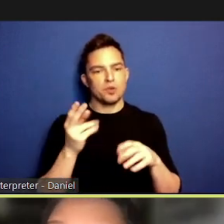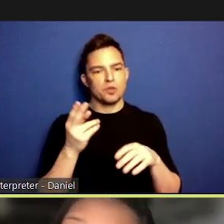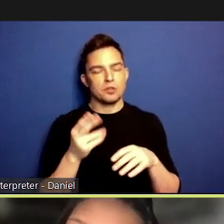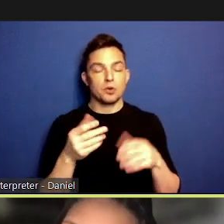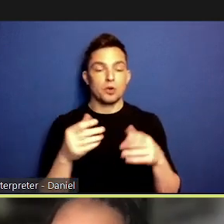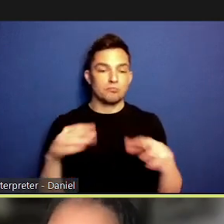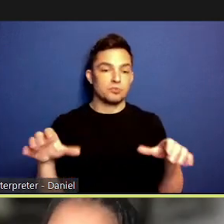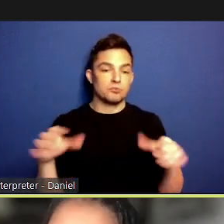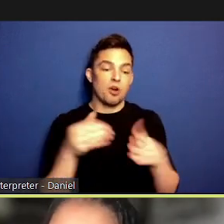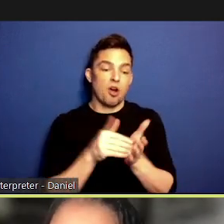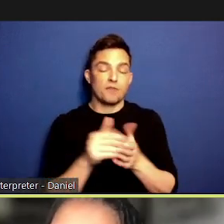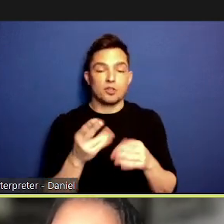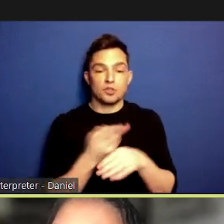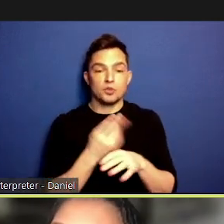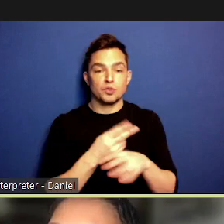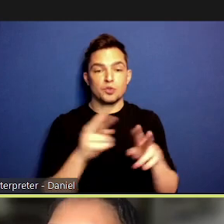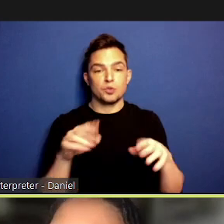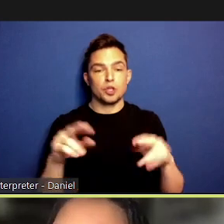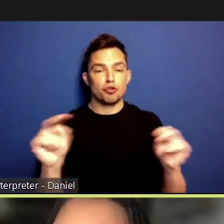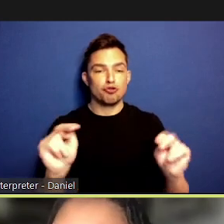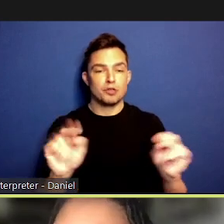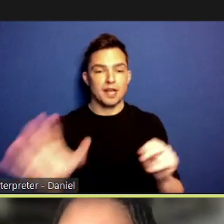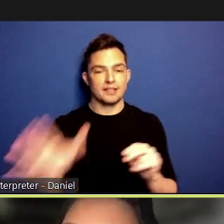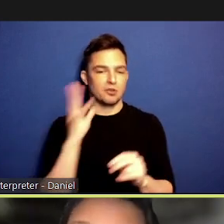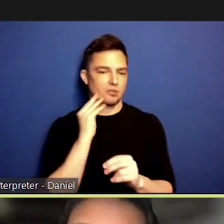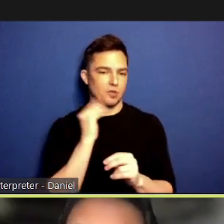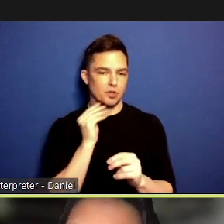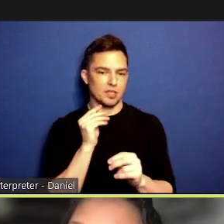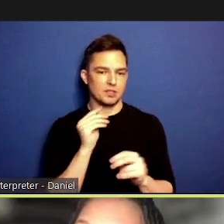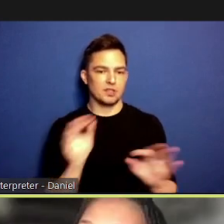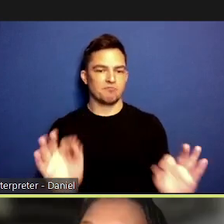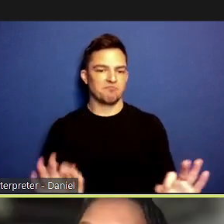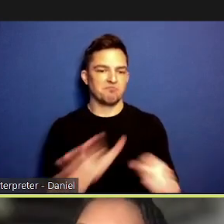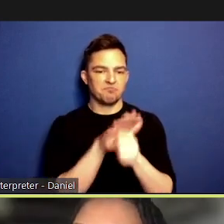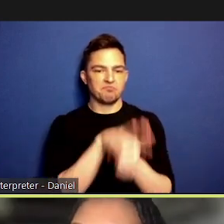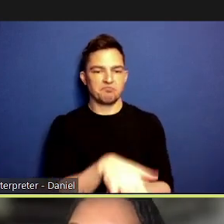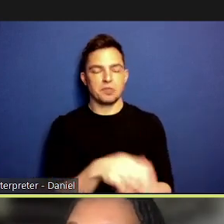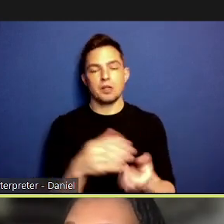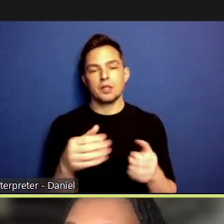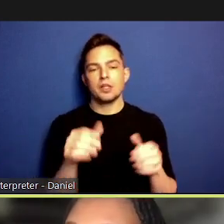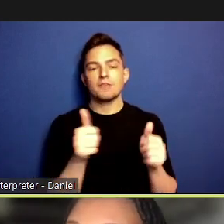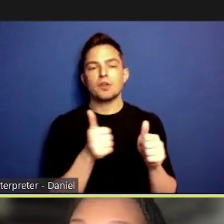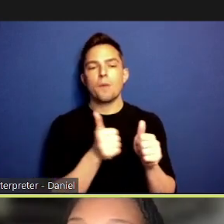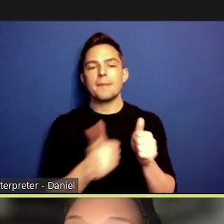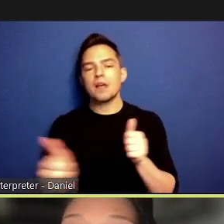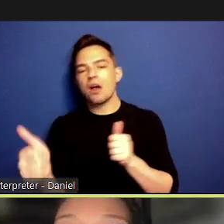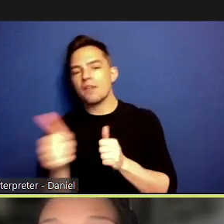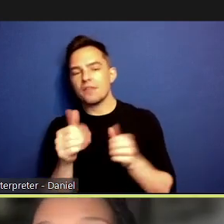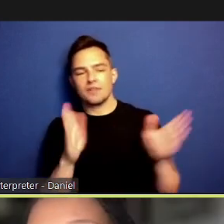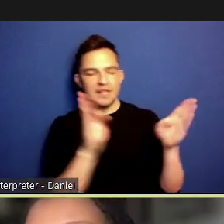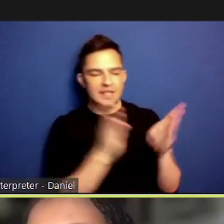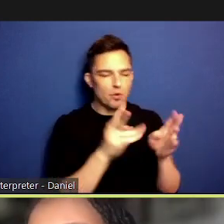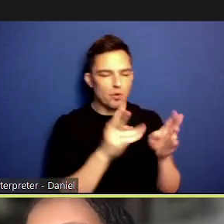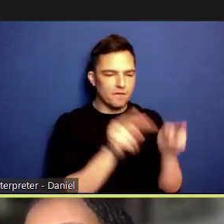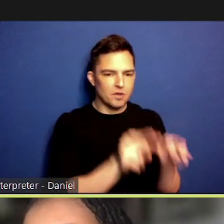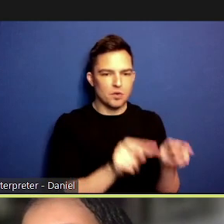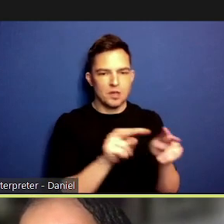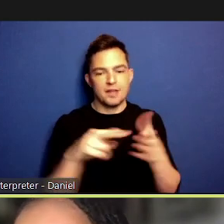their experience. One has to go beyond the narrow view of the implications are on education